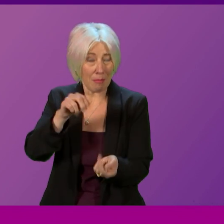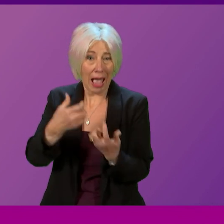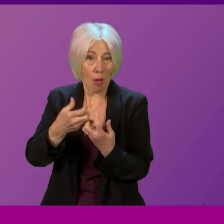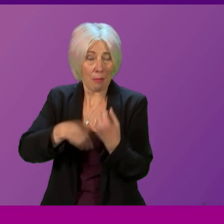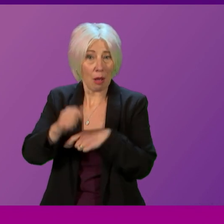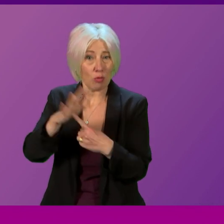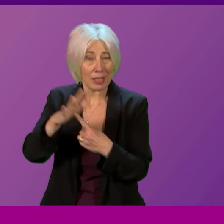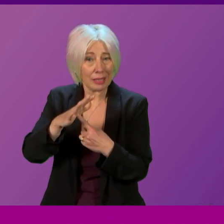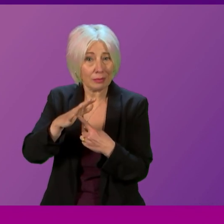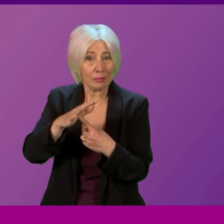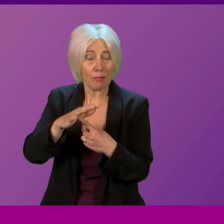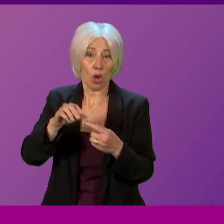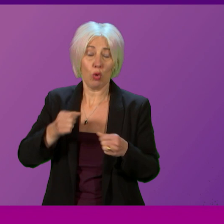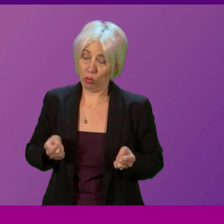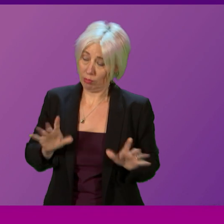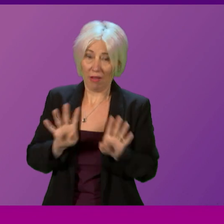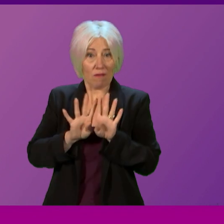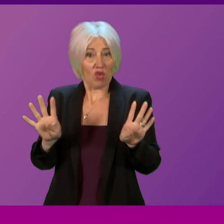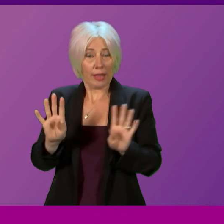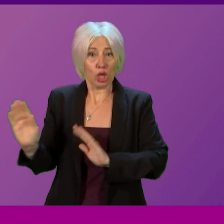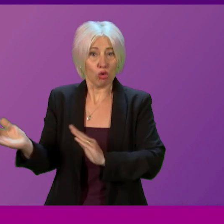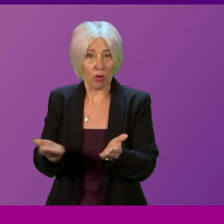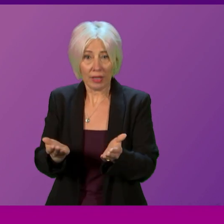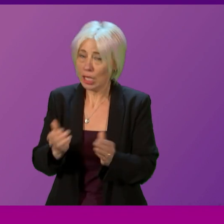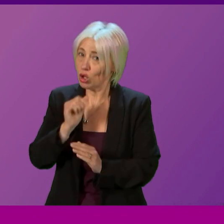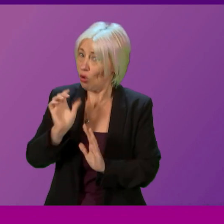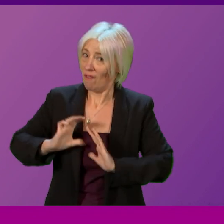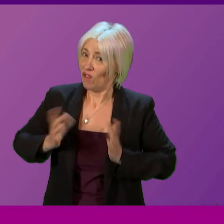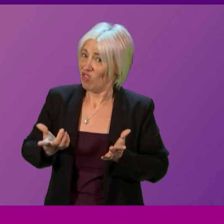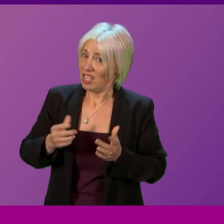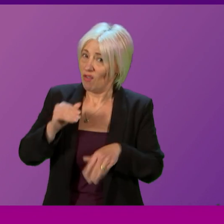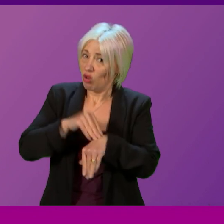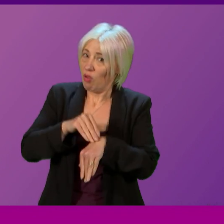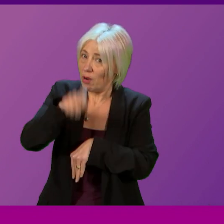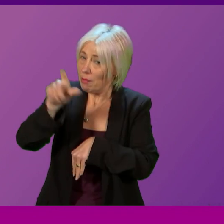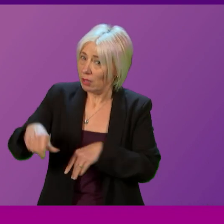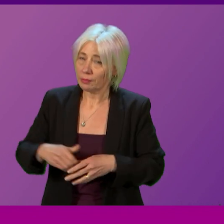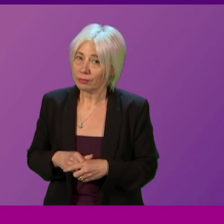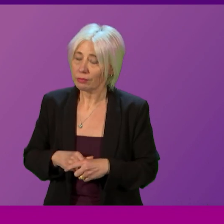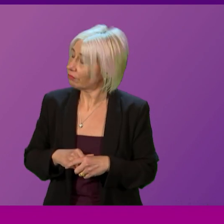Taxpayers’ money should be spent on front-line services, not freebies for criminals.